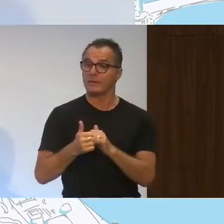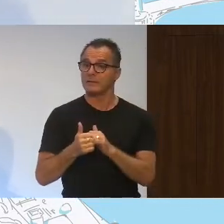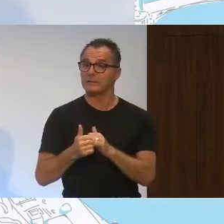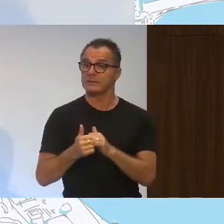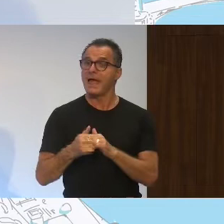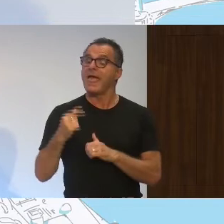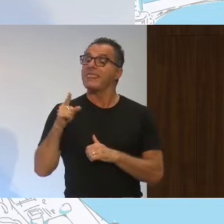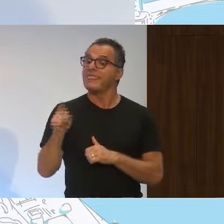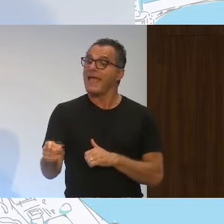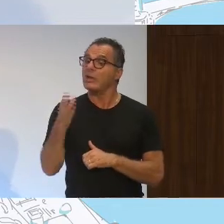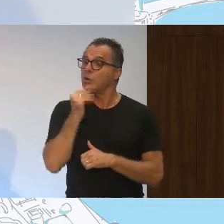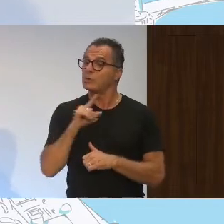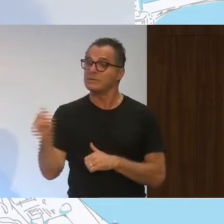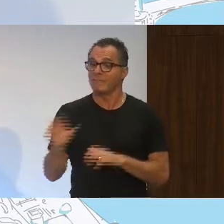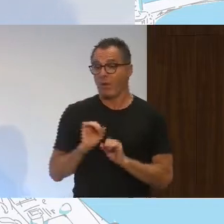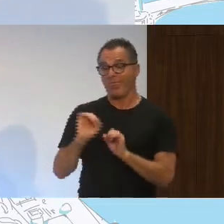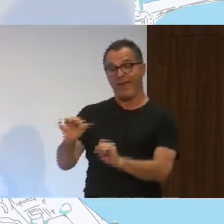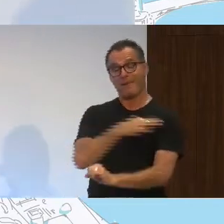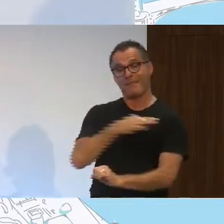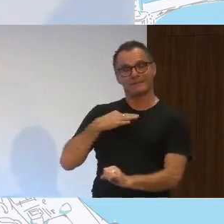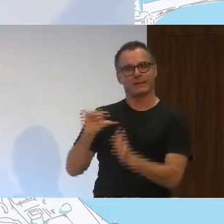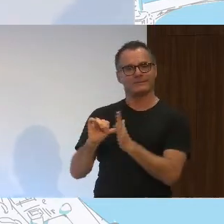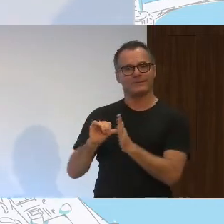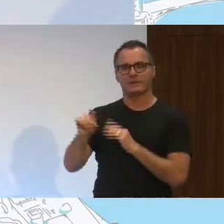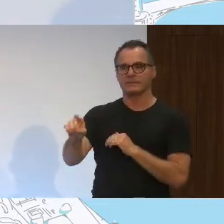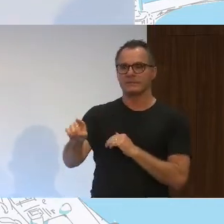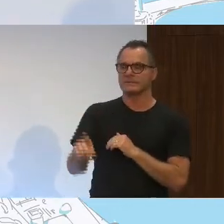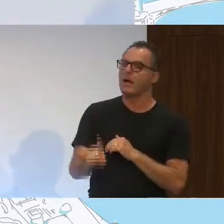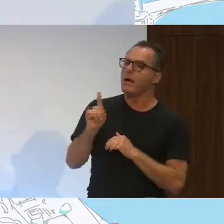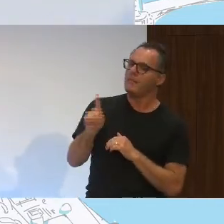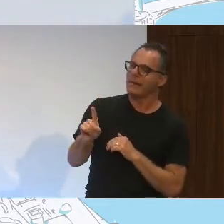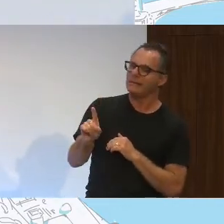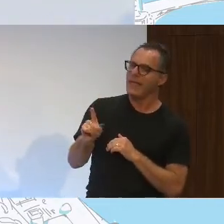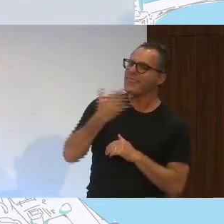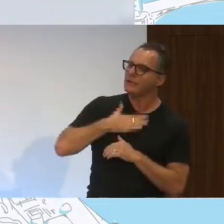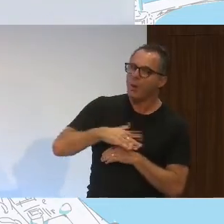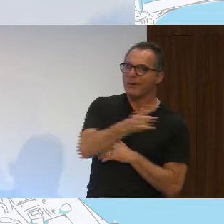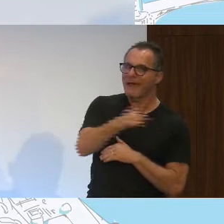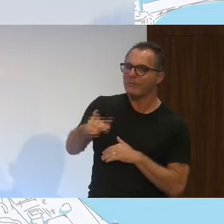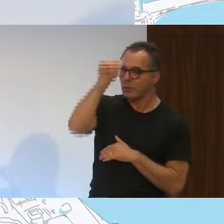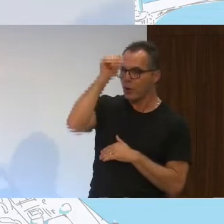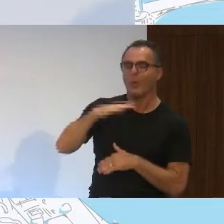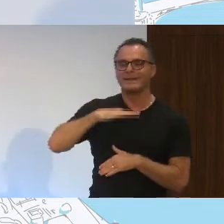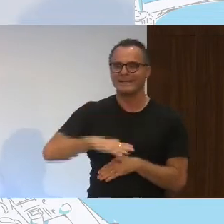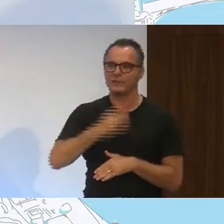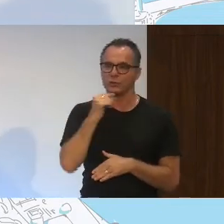for similar medical difficulties, who'd rather not everybody know that they need to use it, but a jolly glad that it's there.